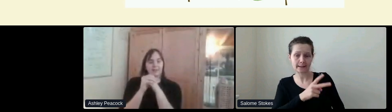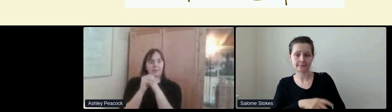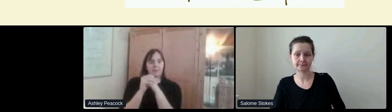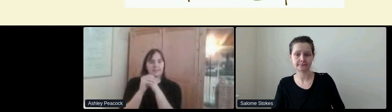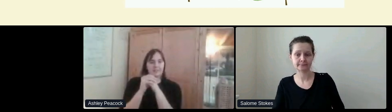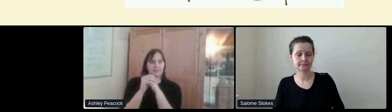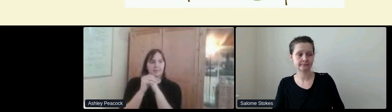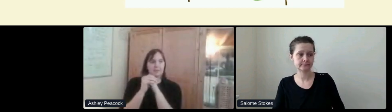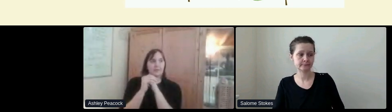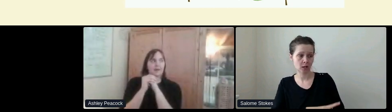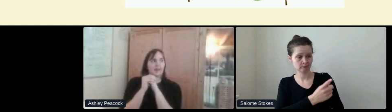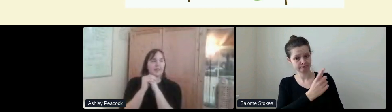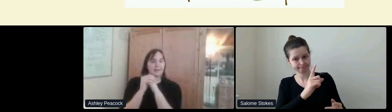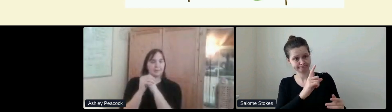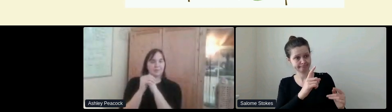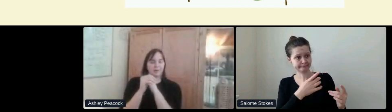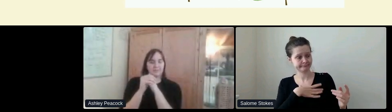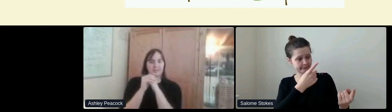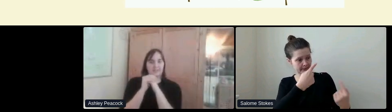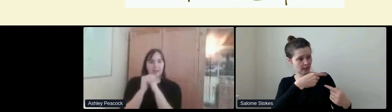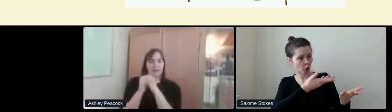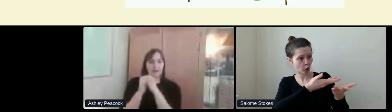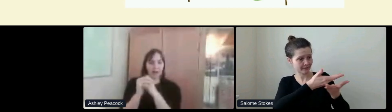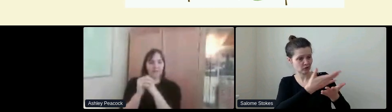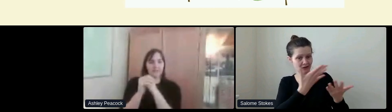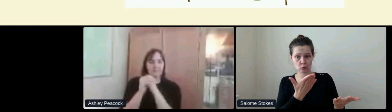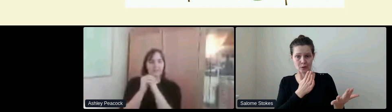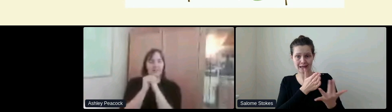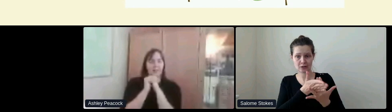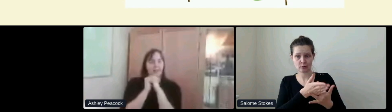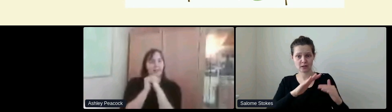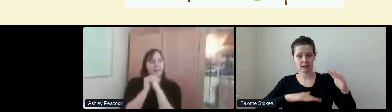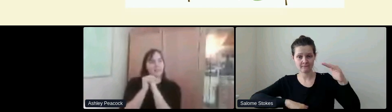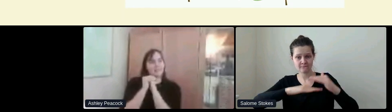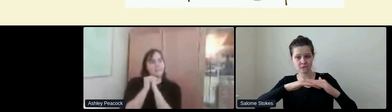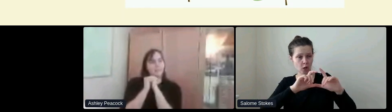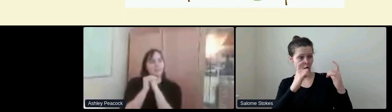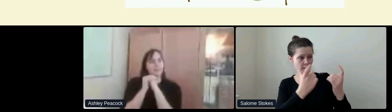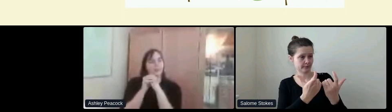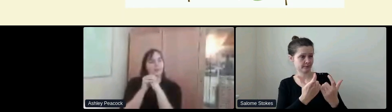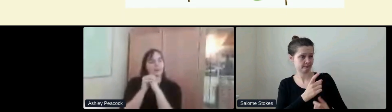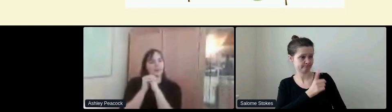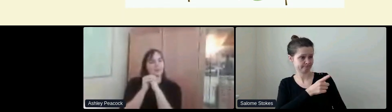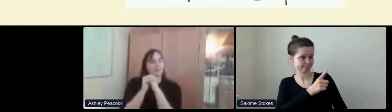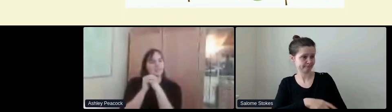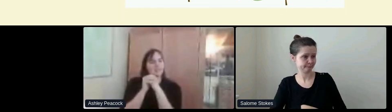conversation with you, and now you're disrupting the entire class" and at this point I just said